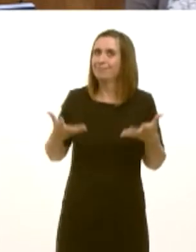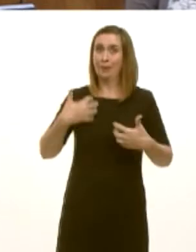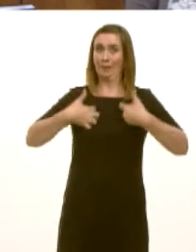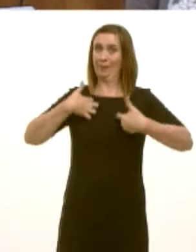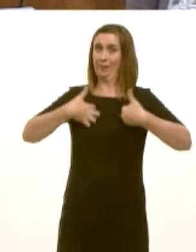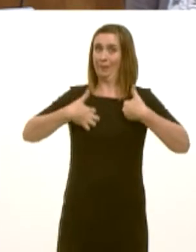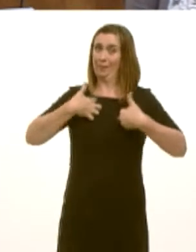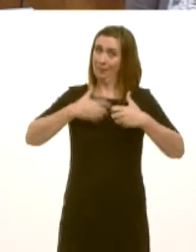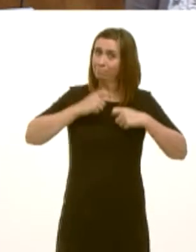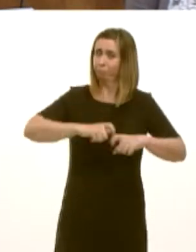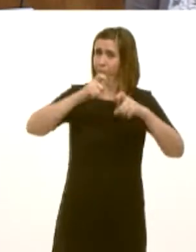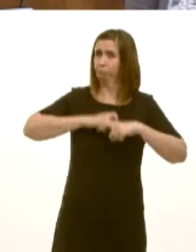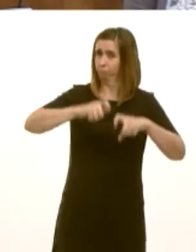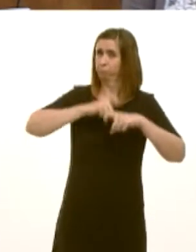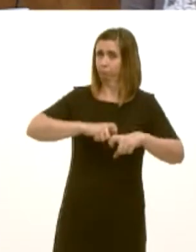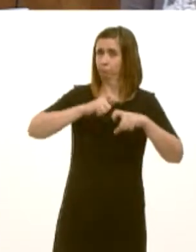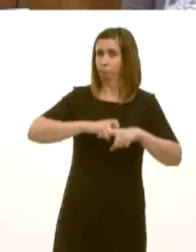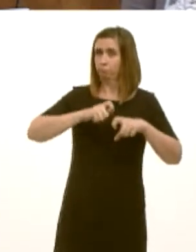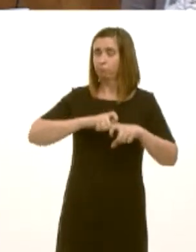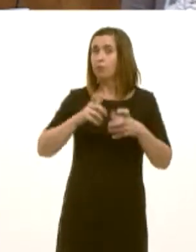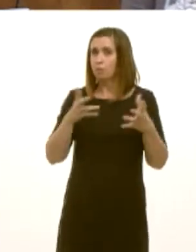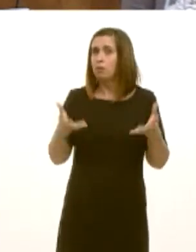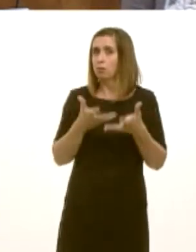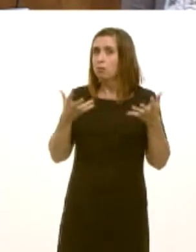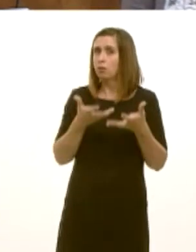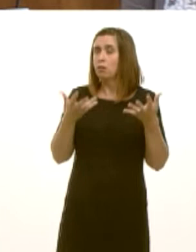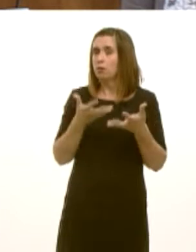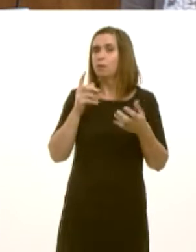events have not been organised as well as they should have been, that doesnít damage the popularity of cycling.